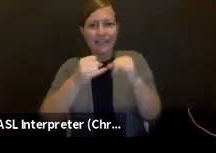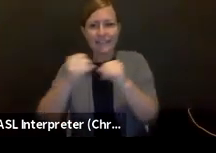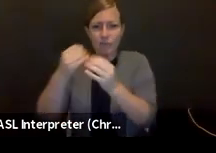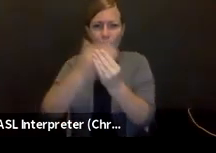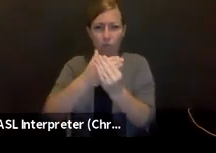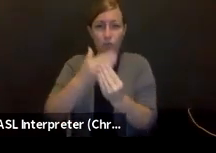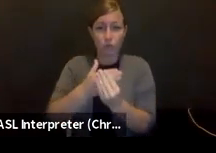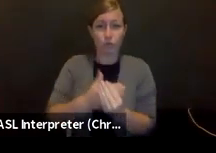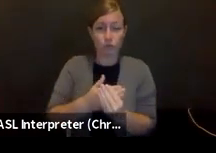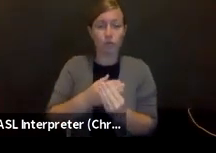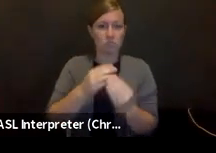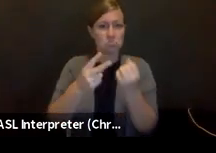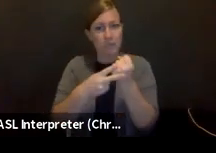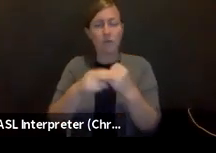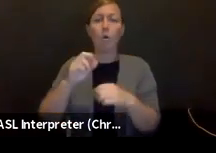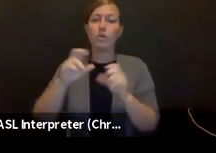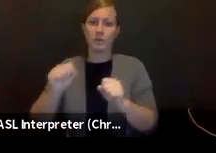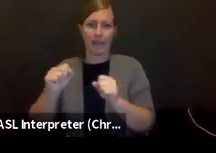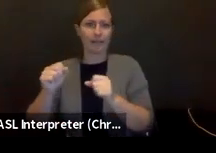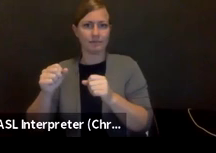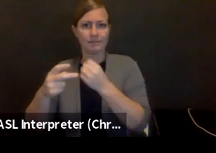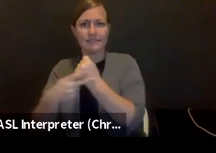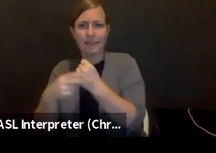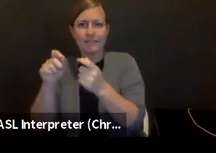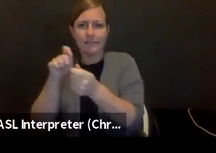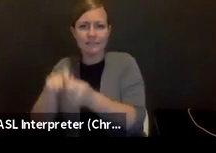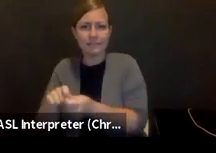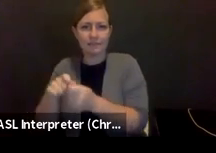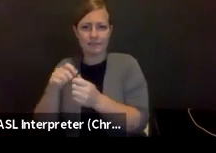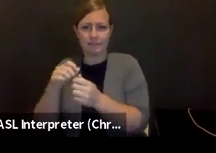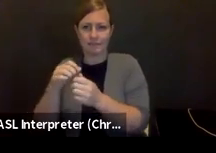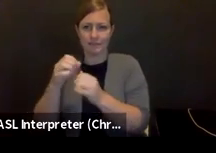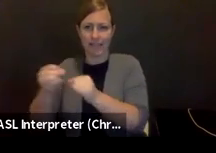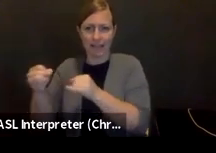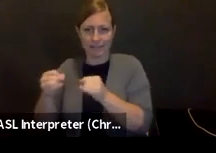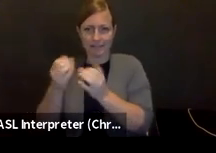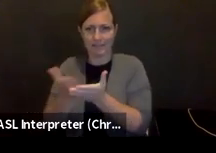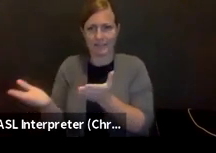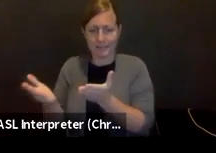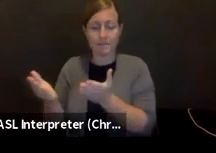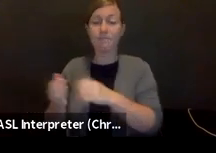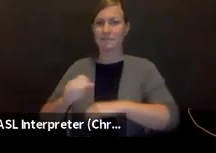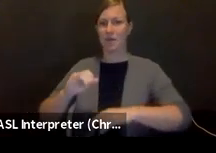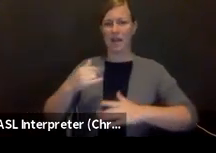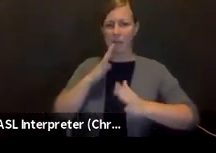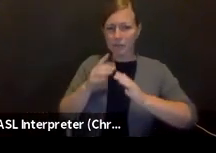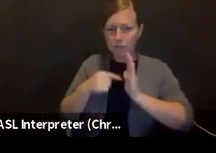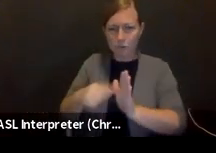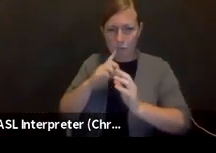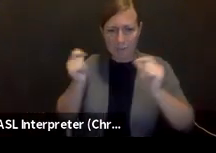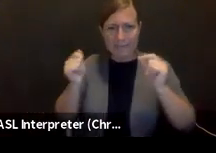ESD 189 - Amy Colburn: finish creating this folder and then maybe I'll just show you that real quick, since I know that's always a question that gets asked, just so people can see how that works.